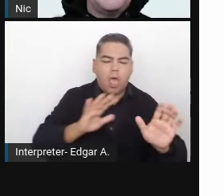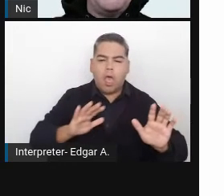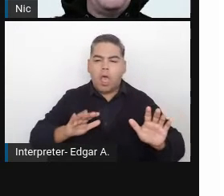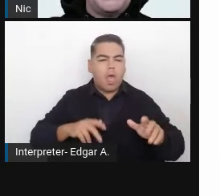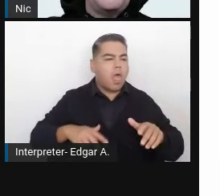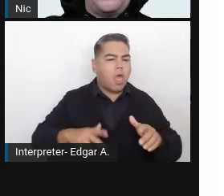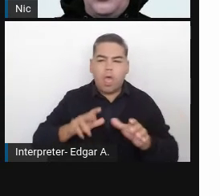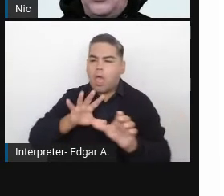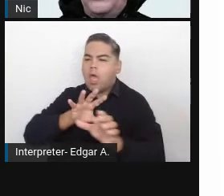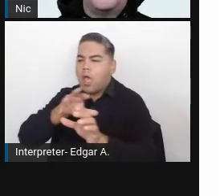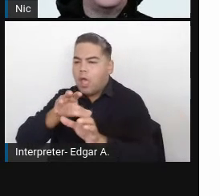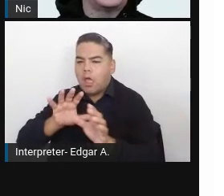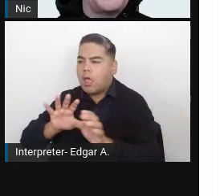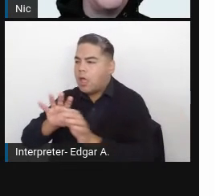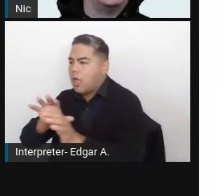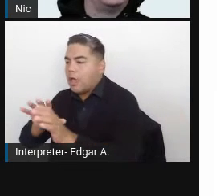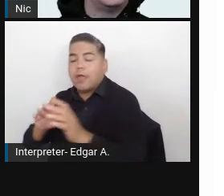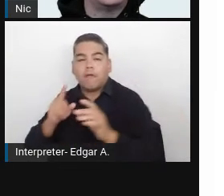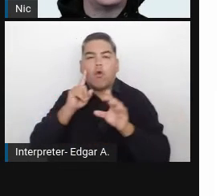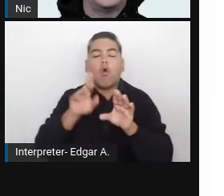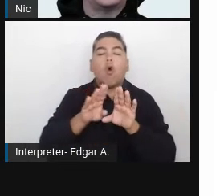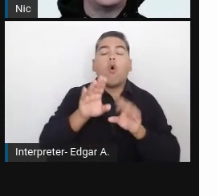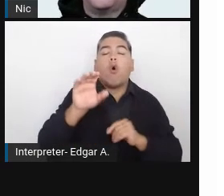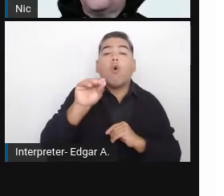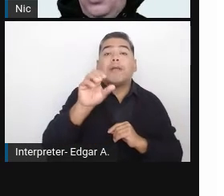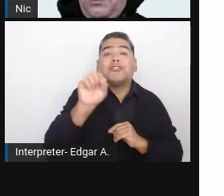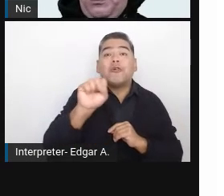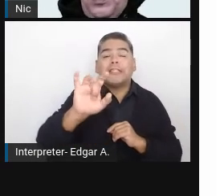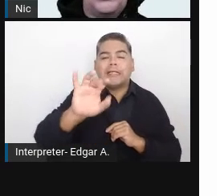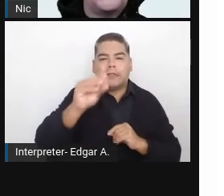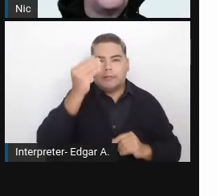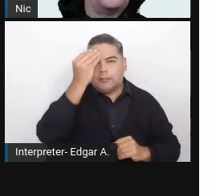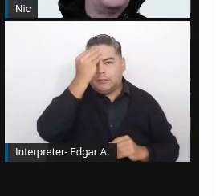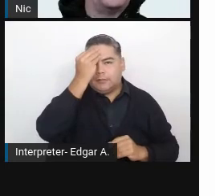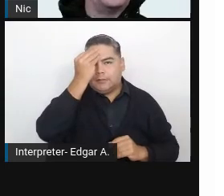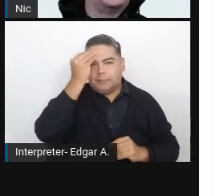Keep that on the side, because it's not so important.